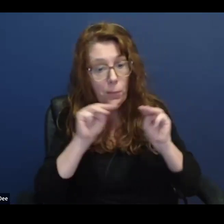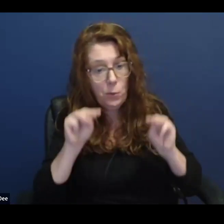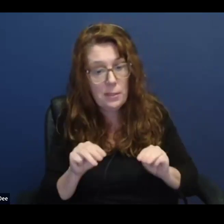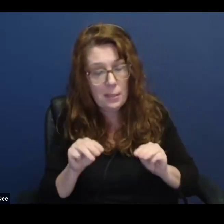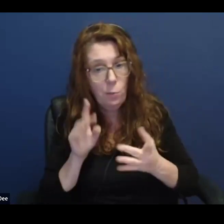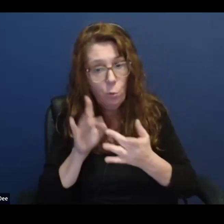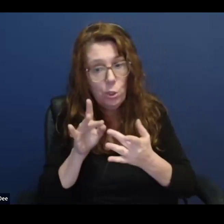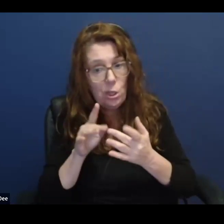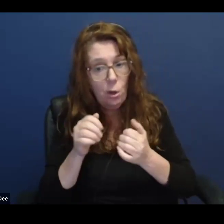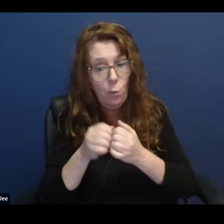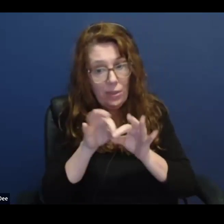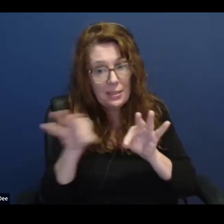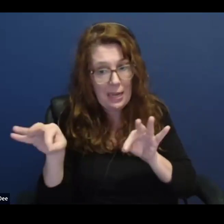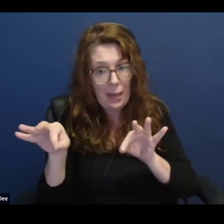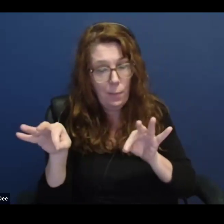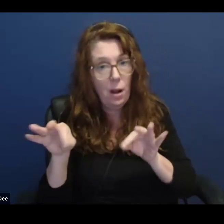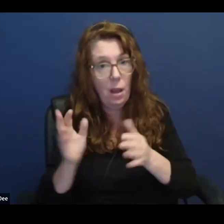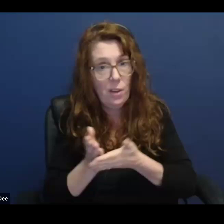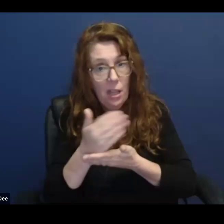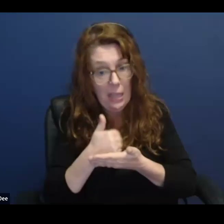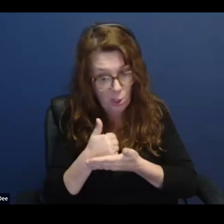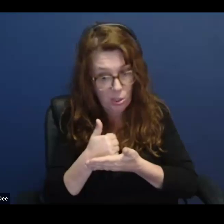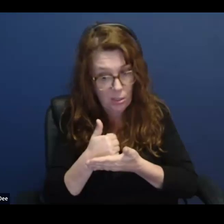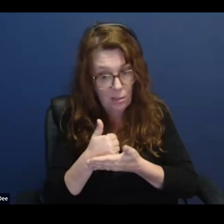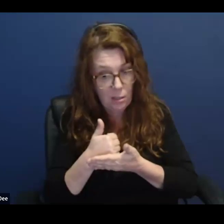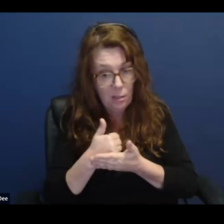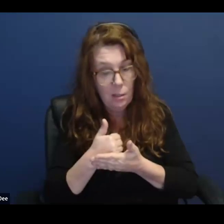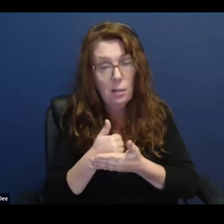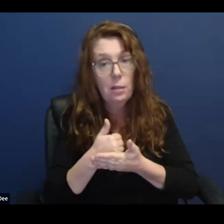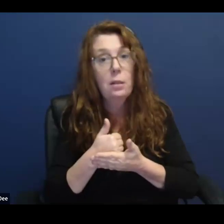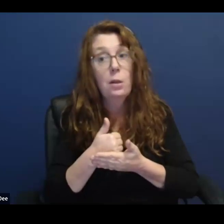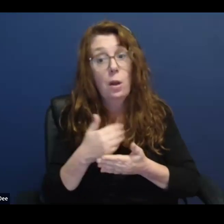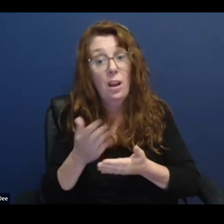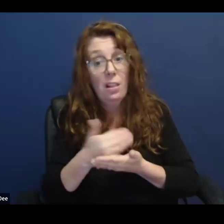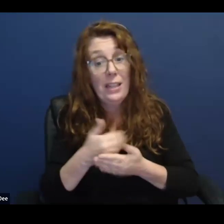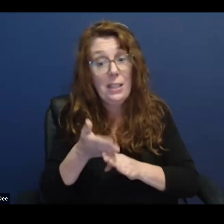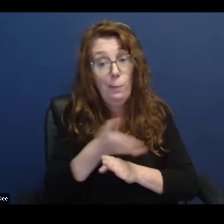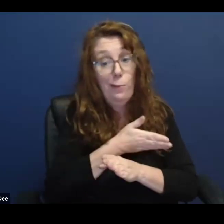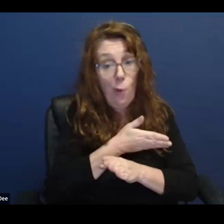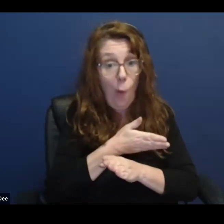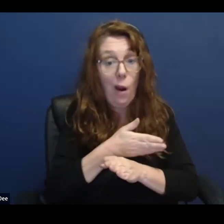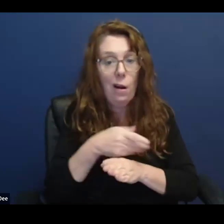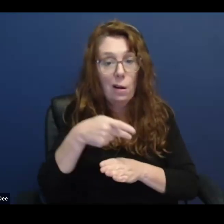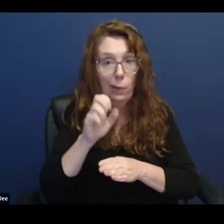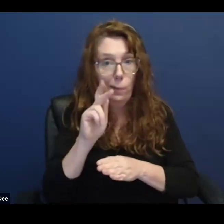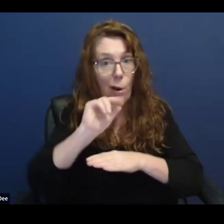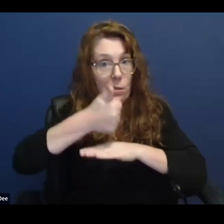of a holding or collection with items collected from the park prior to the park's establishment,